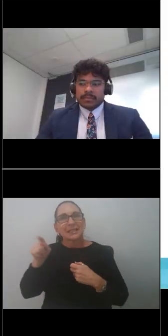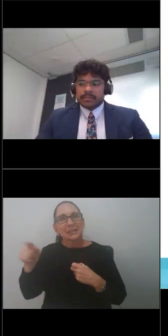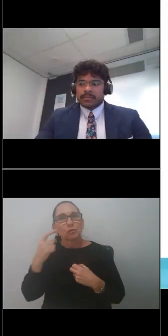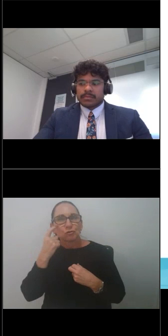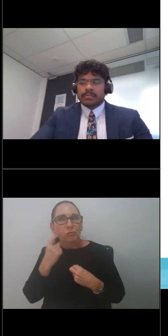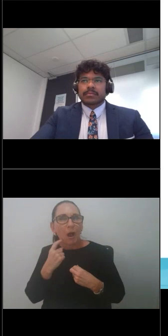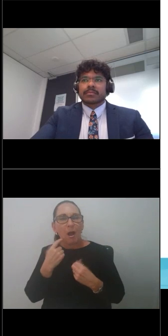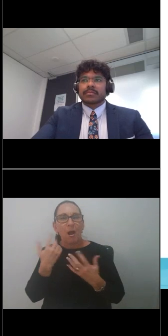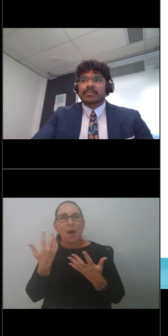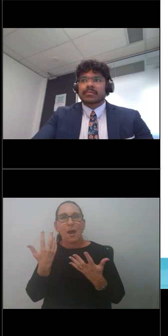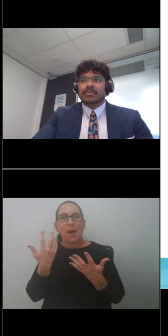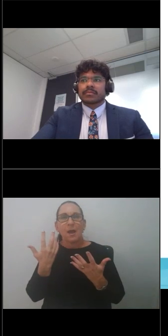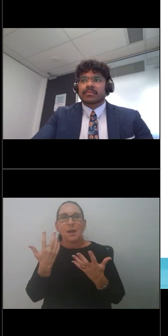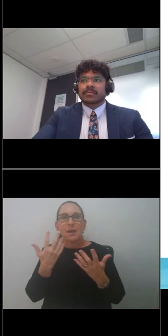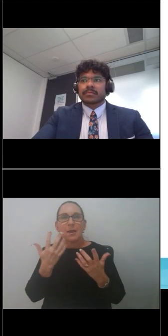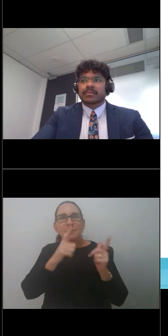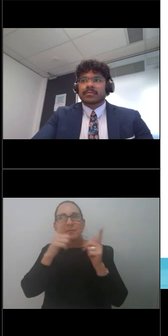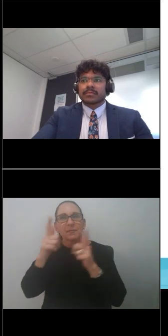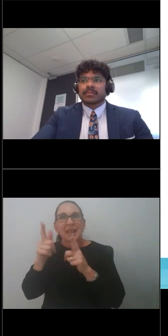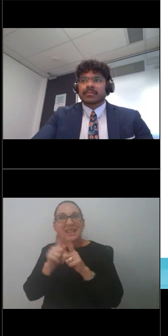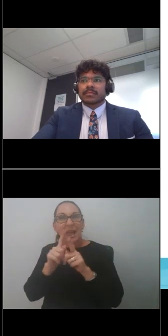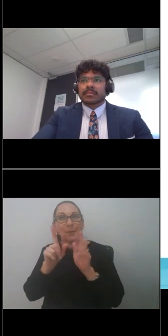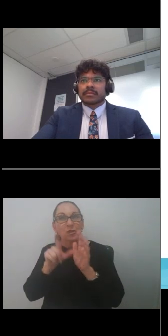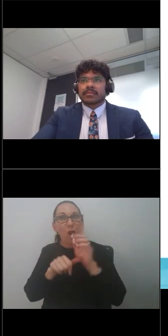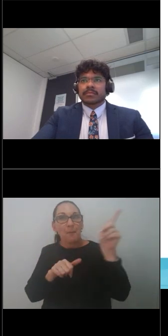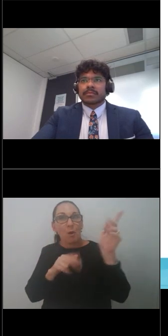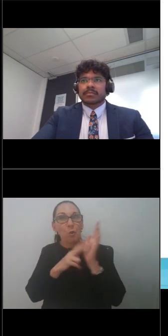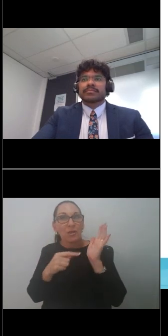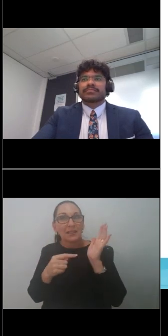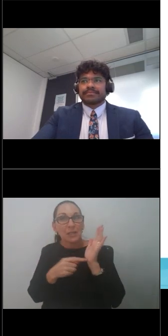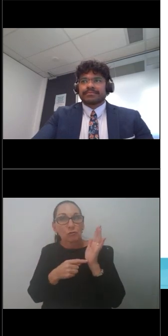was doing it in the Northern Territory and one of it was putting people first that's a that's